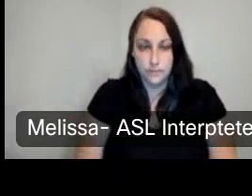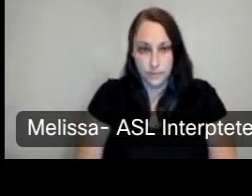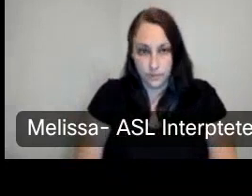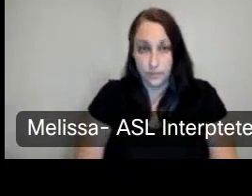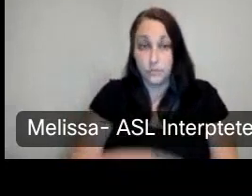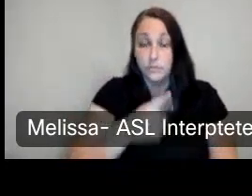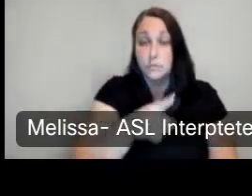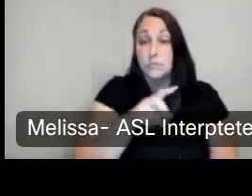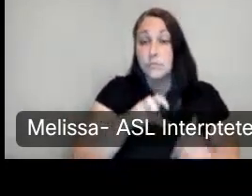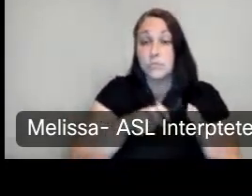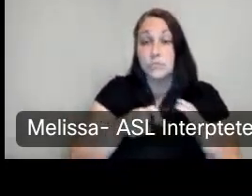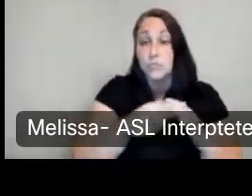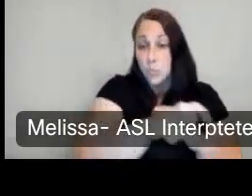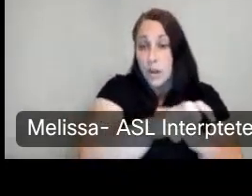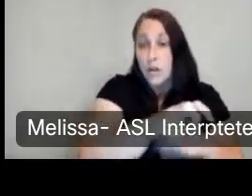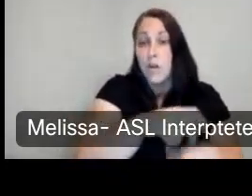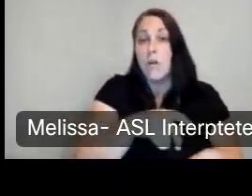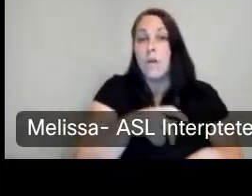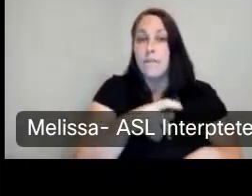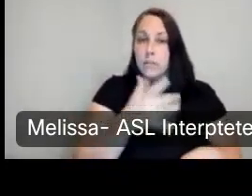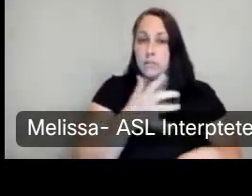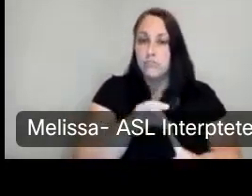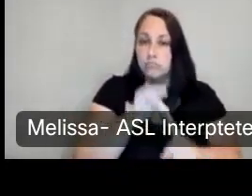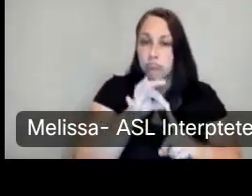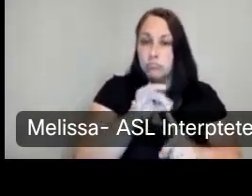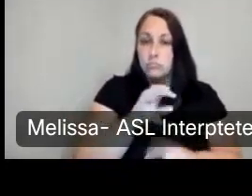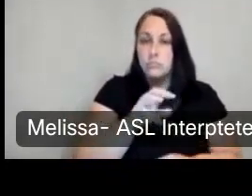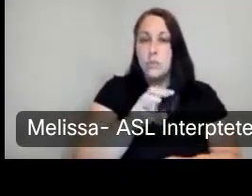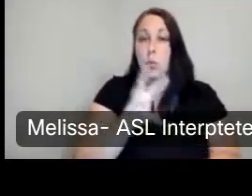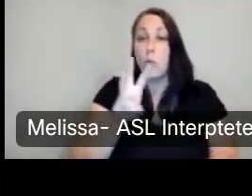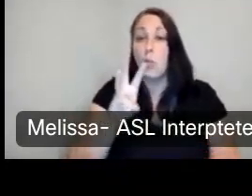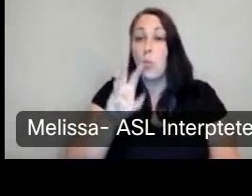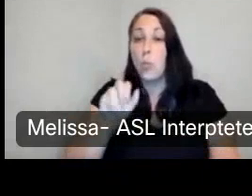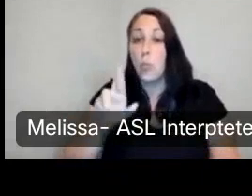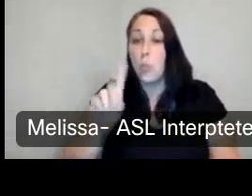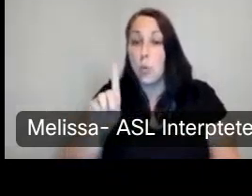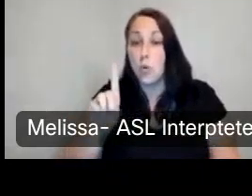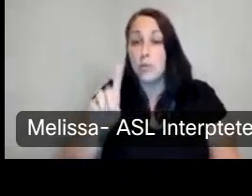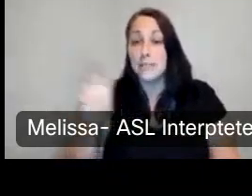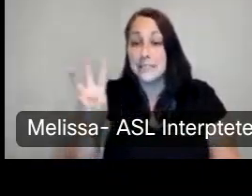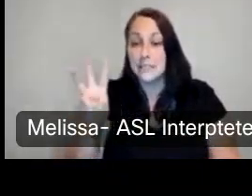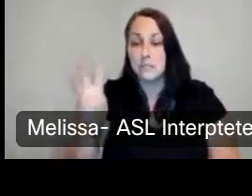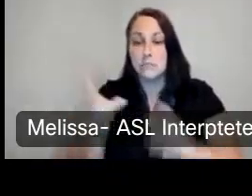West connection between Ward 7 and Ward 6. it supplements the existing um lemada wrap